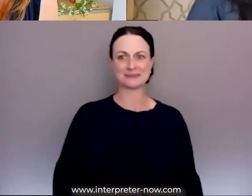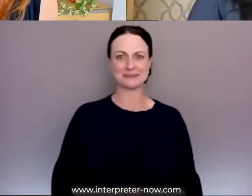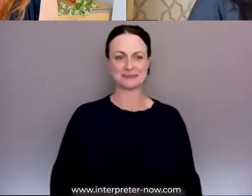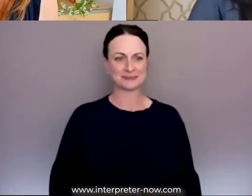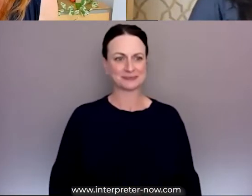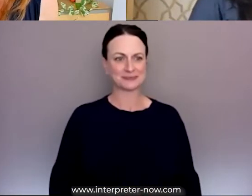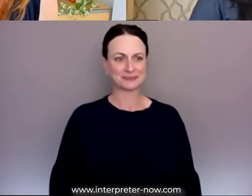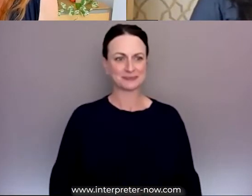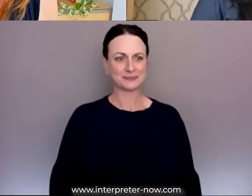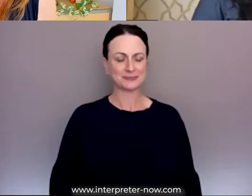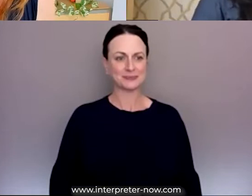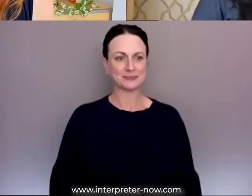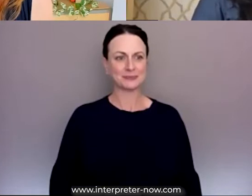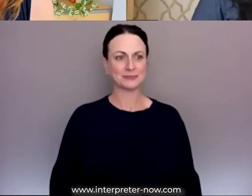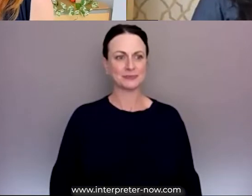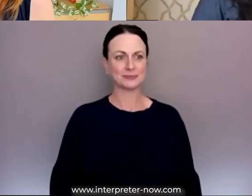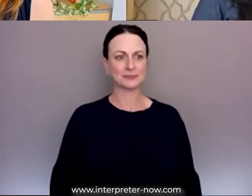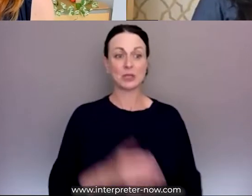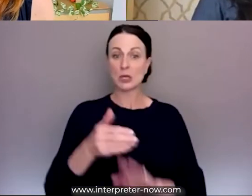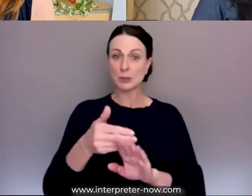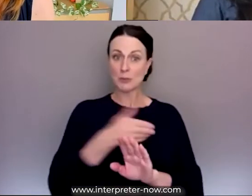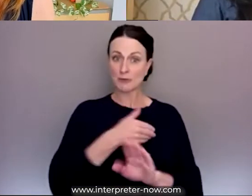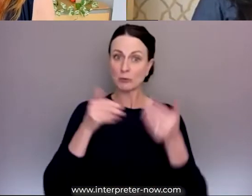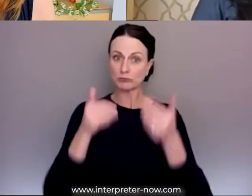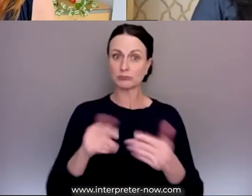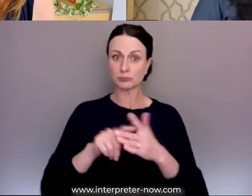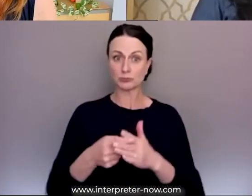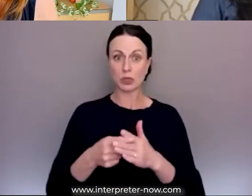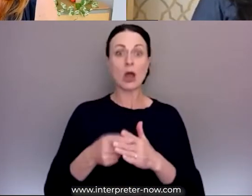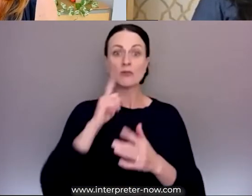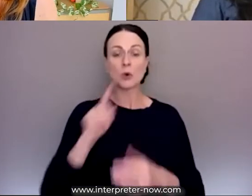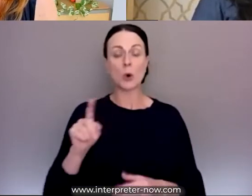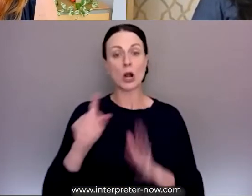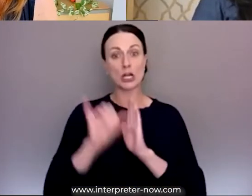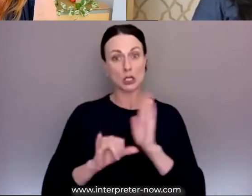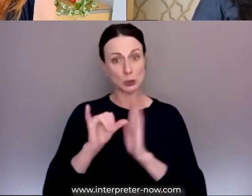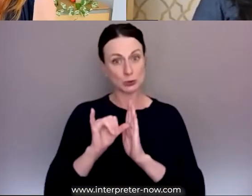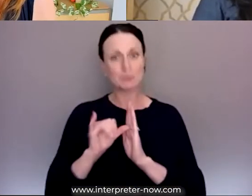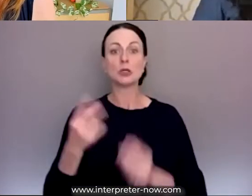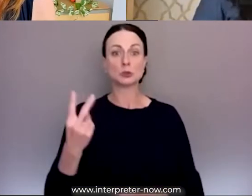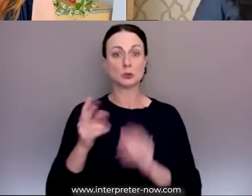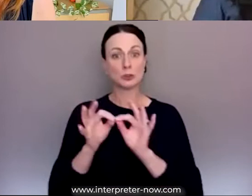Before we get started, for our YouTube audience, our two ASL interpreters today are